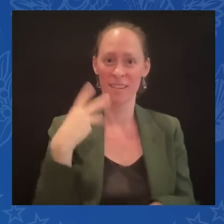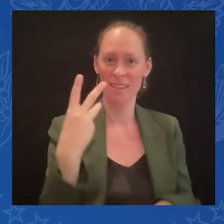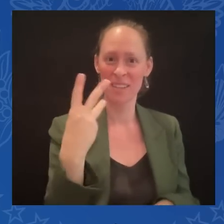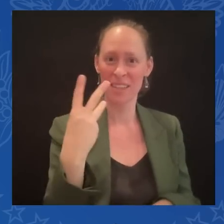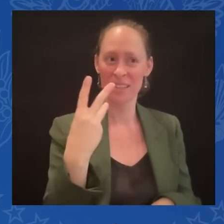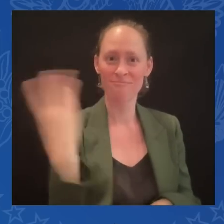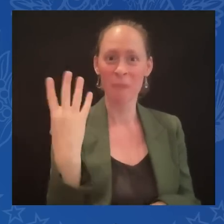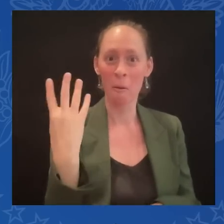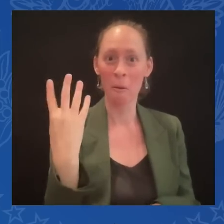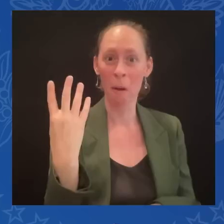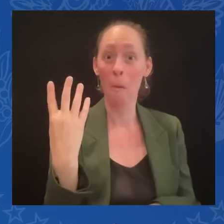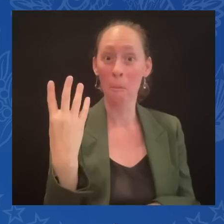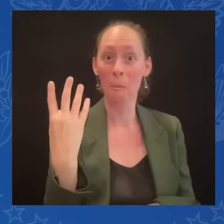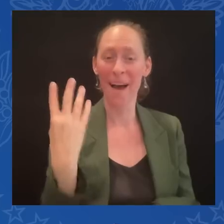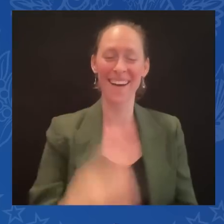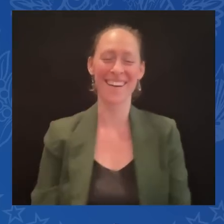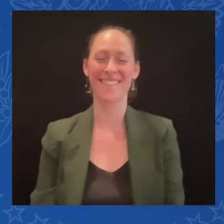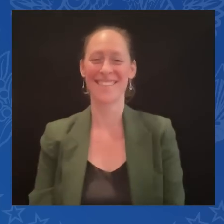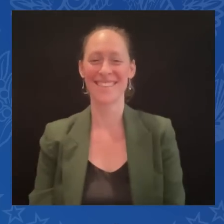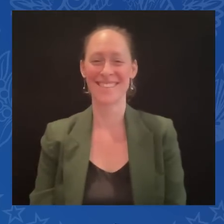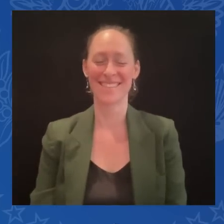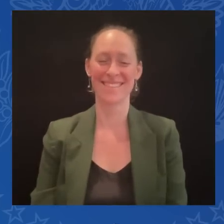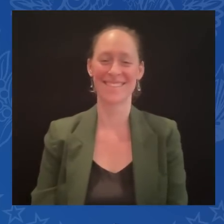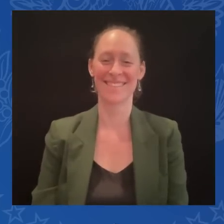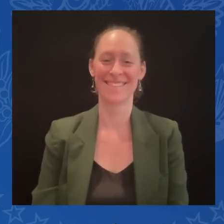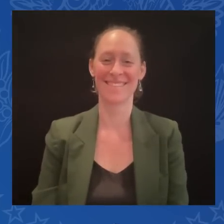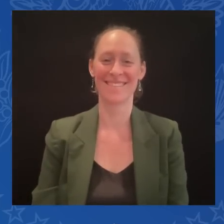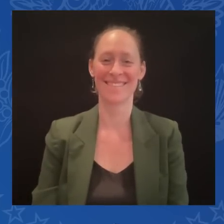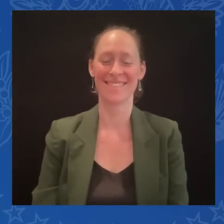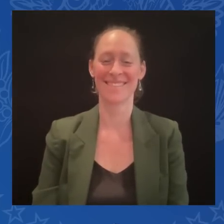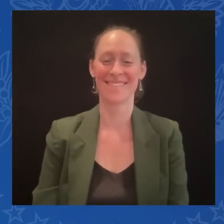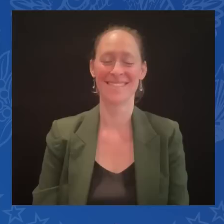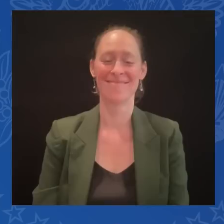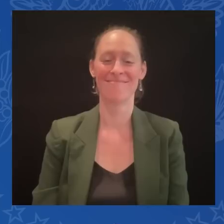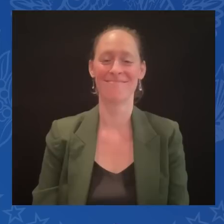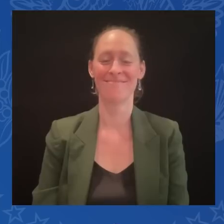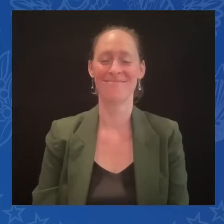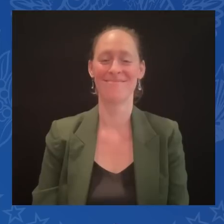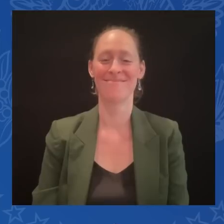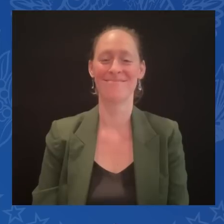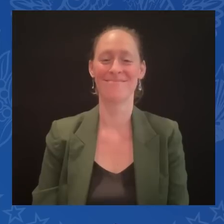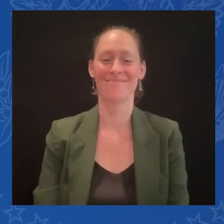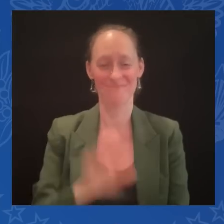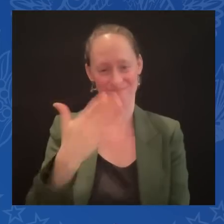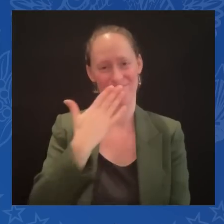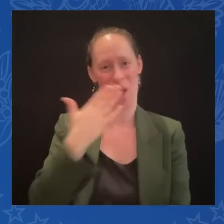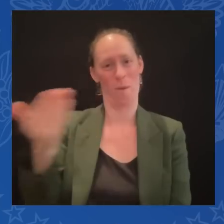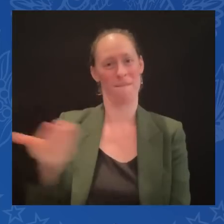And I want to particularly thank my good friend Jim Clyburn. The truth of the matter is -- all of you know it in South Carolina --